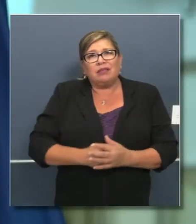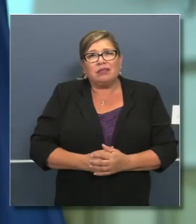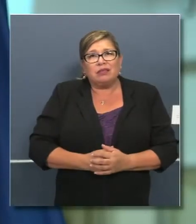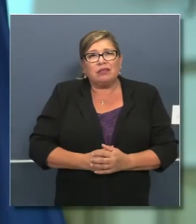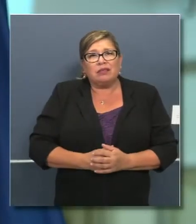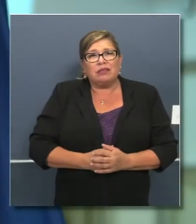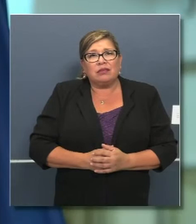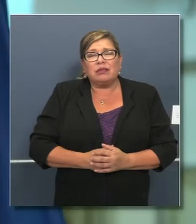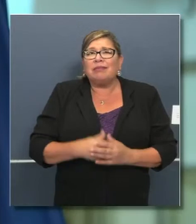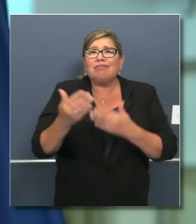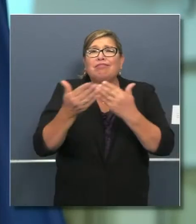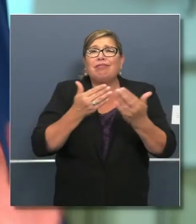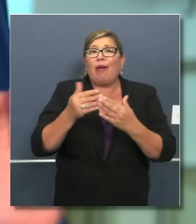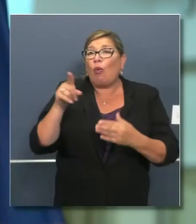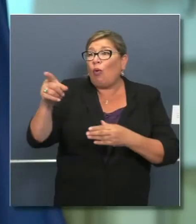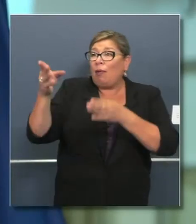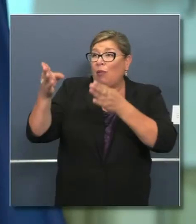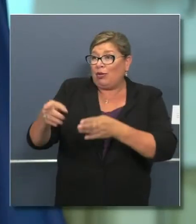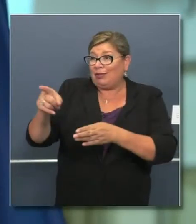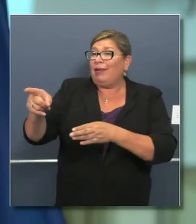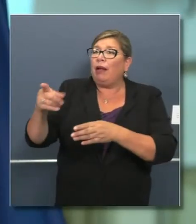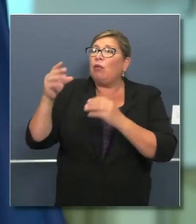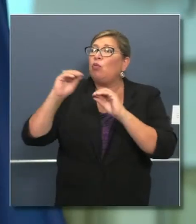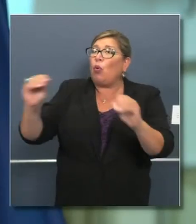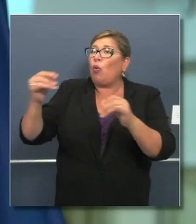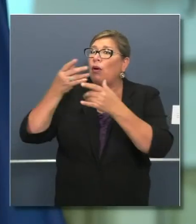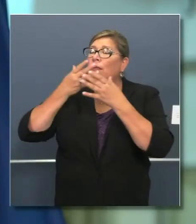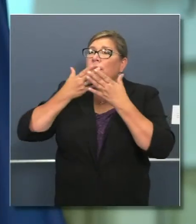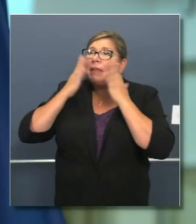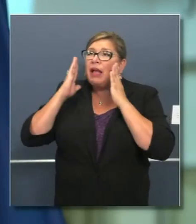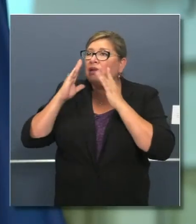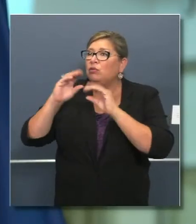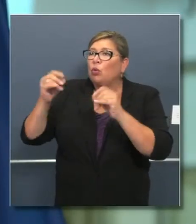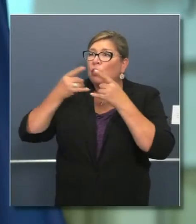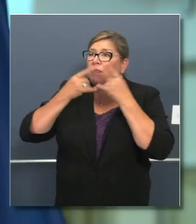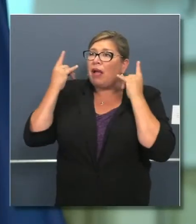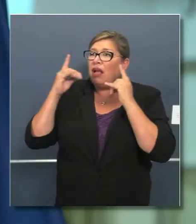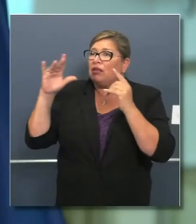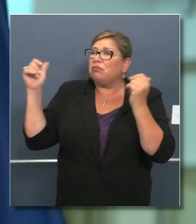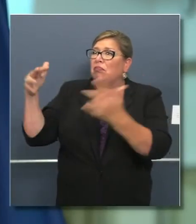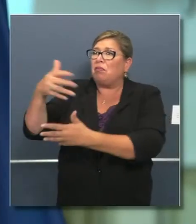you saw someone on TV doing it now okay well they did it I can do it we know better than